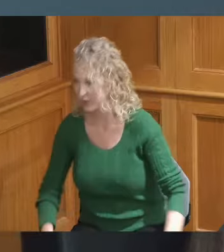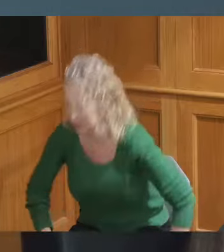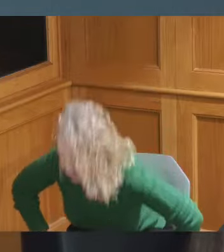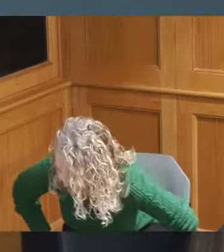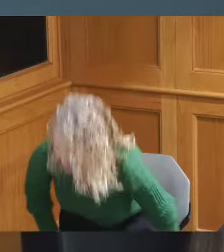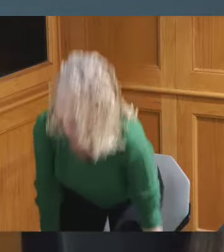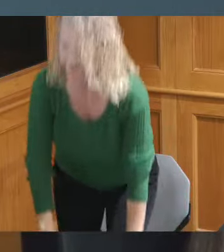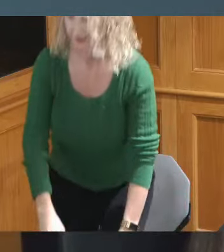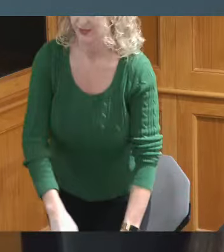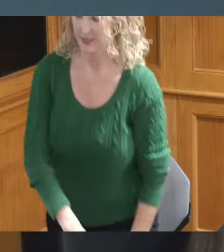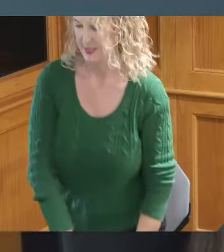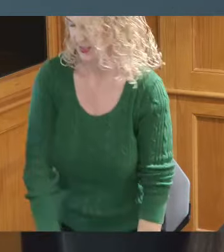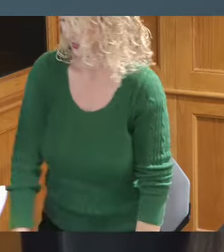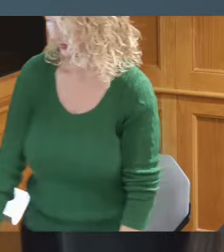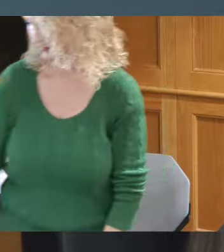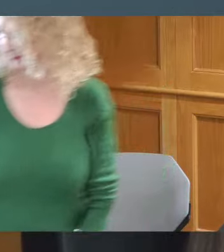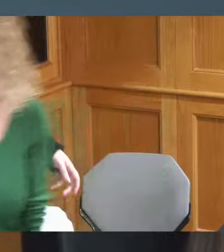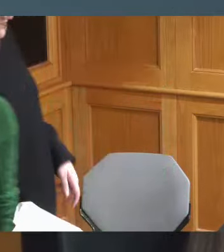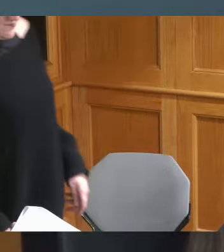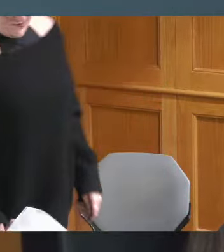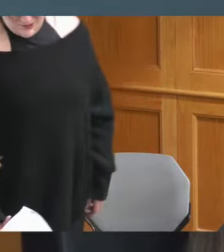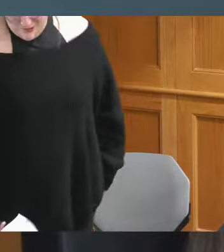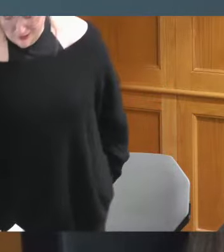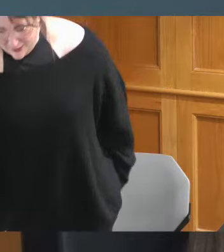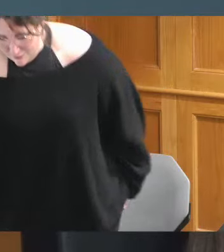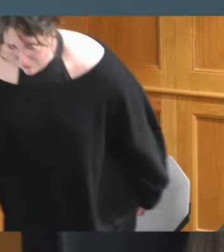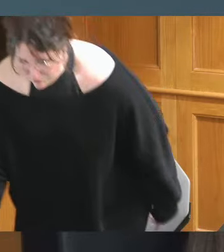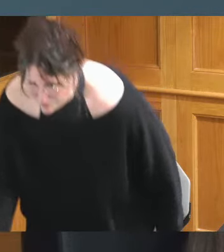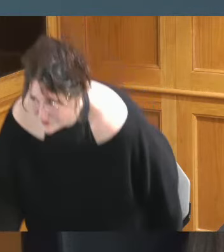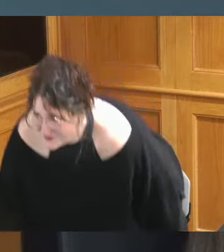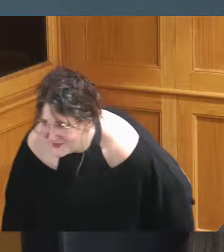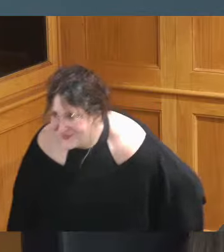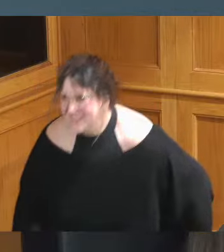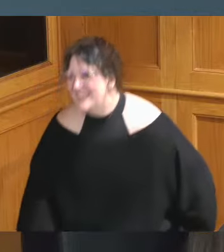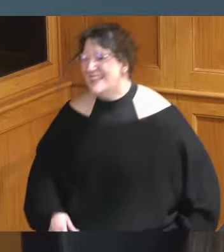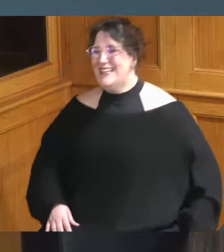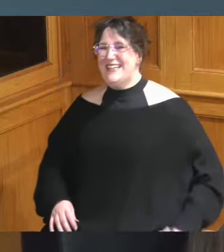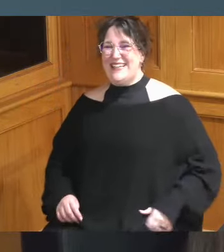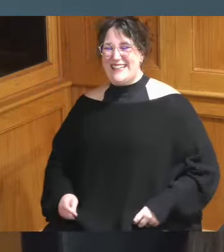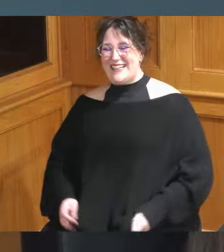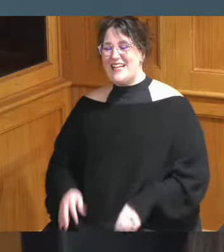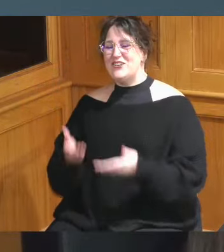a h 100,000 for this but it's 84 million for that so just in general I'm going to be asking you and